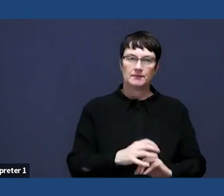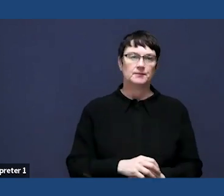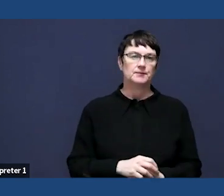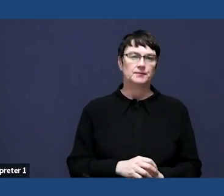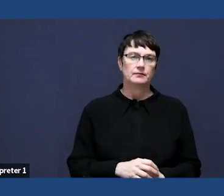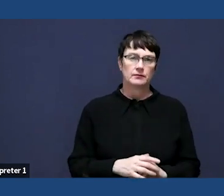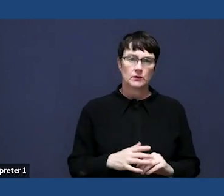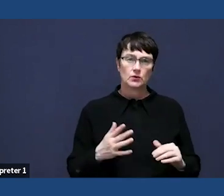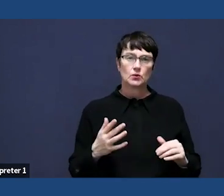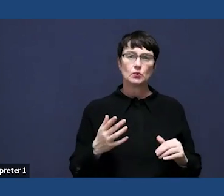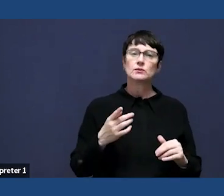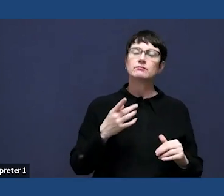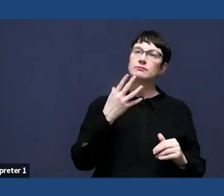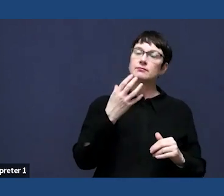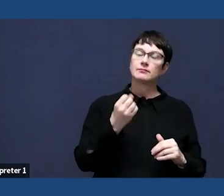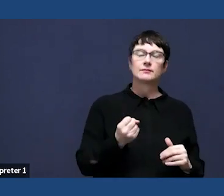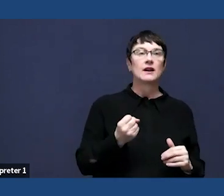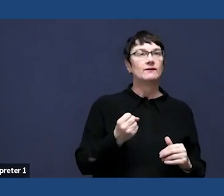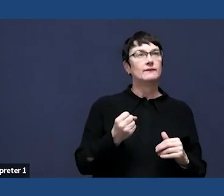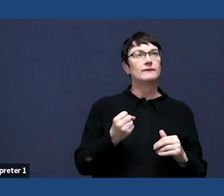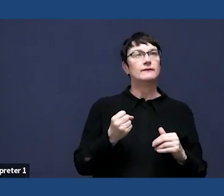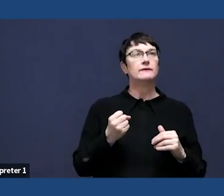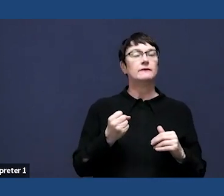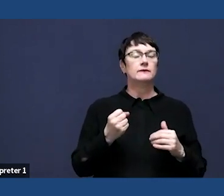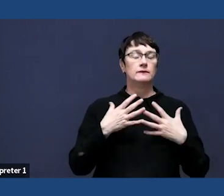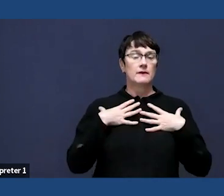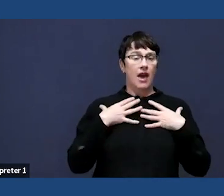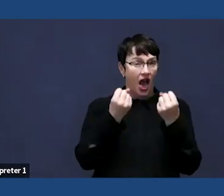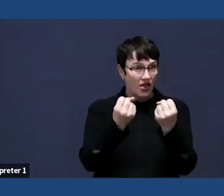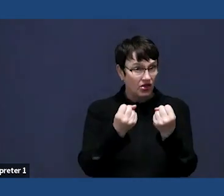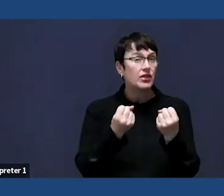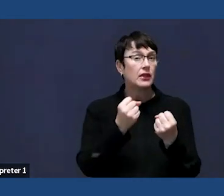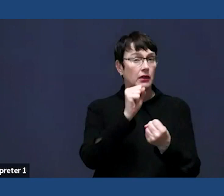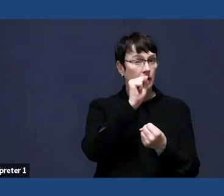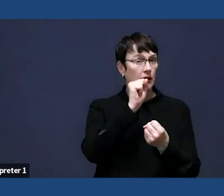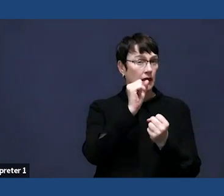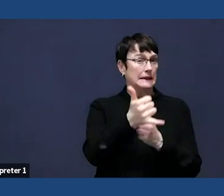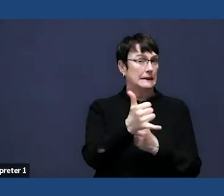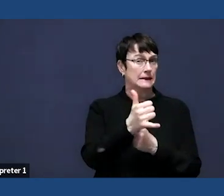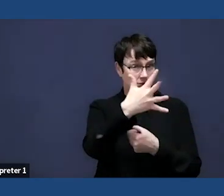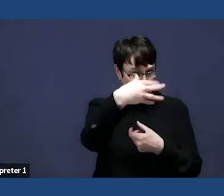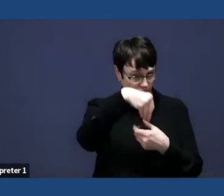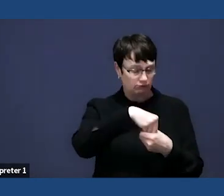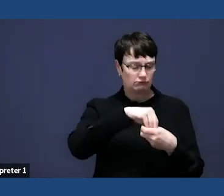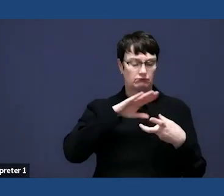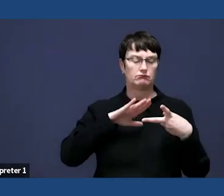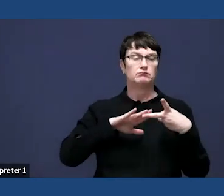but the social outcomes you've been talking about and we've all been discussing.